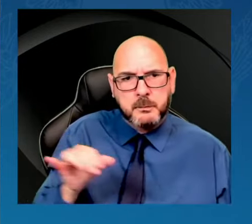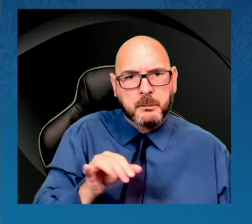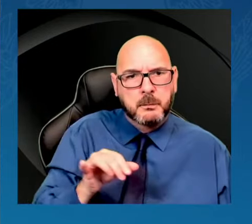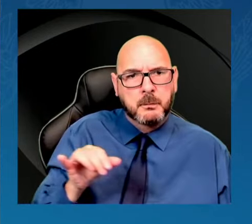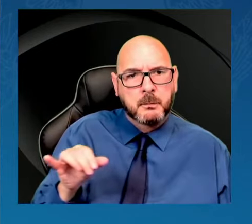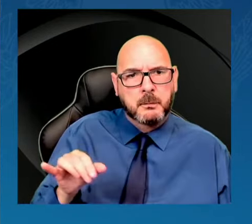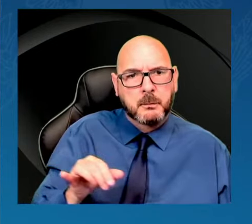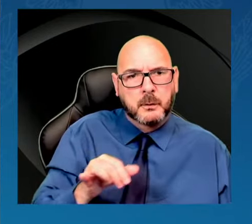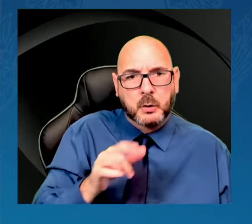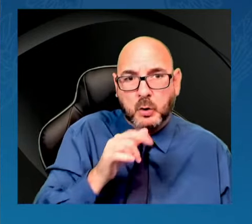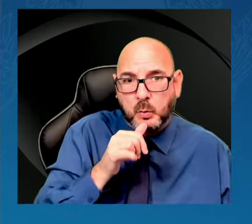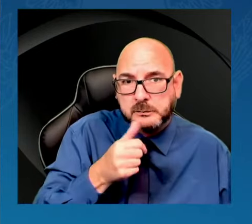and has other children.